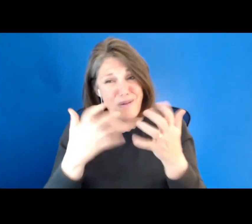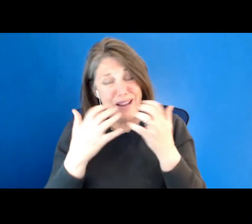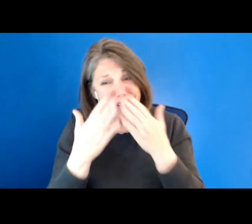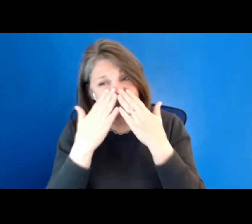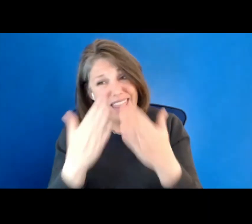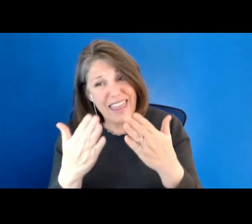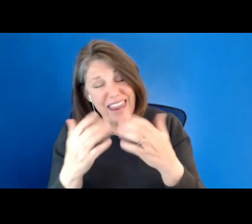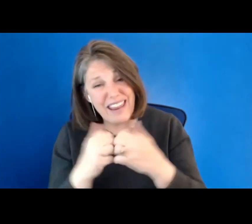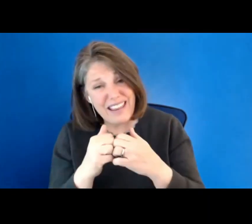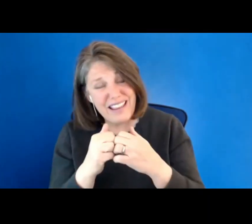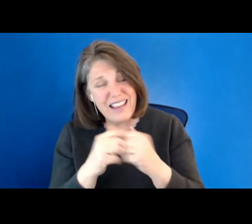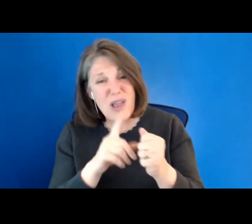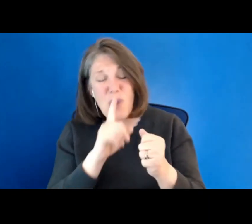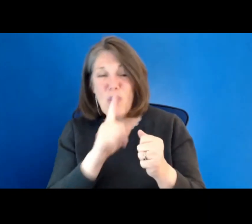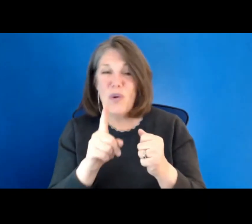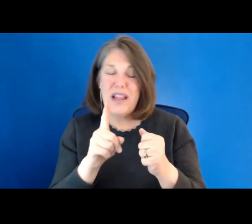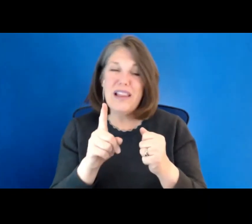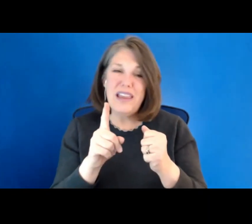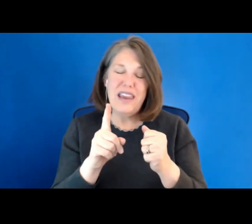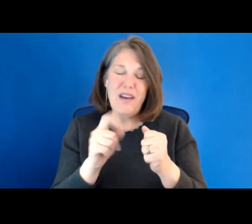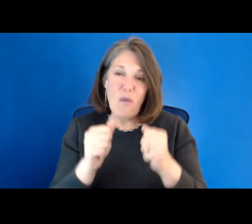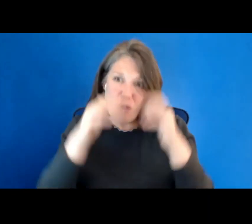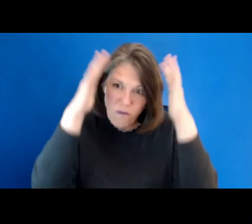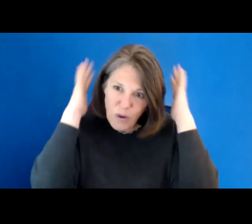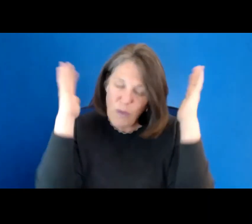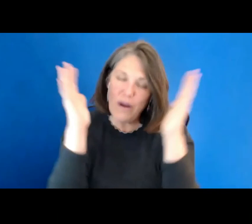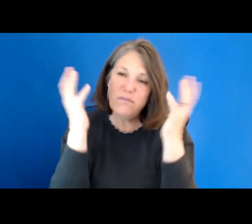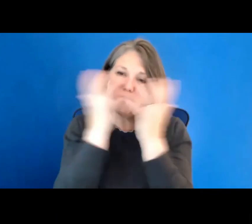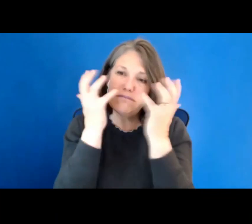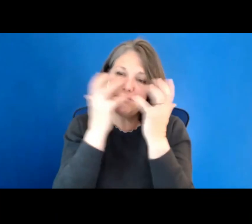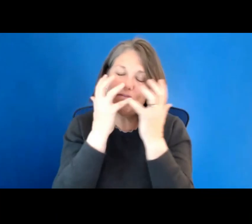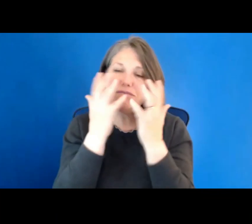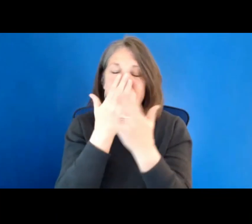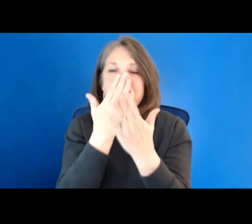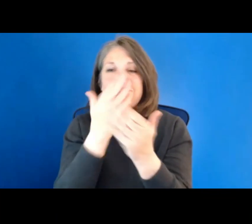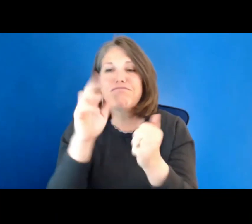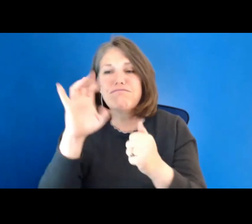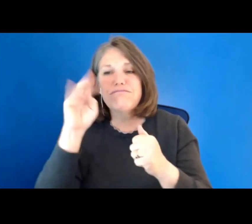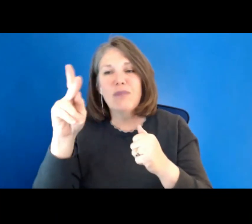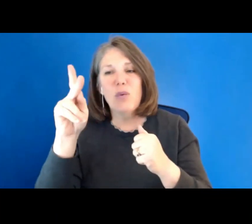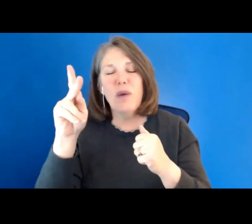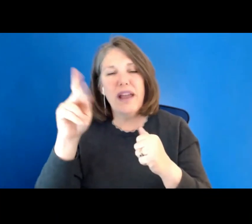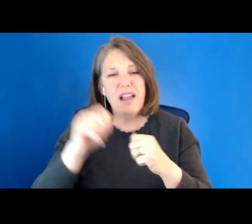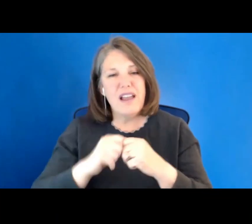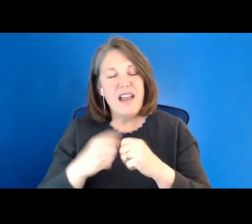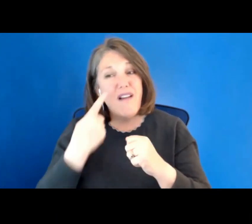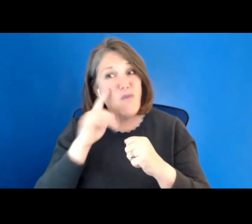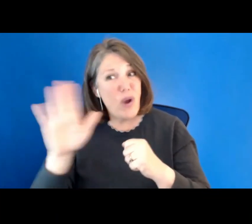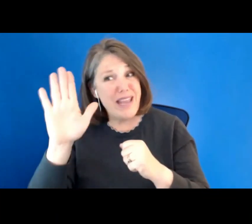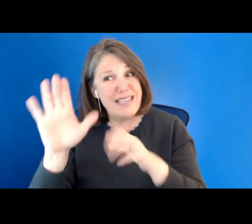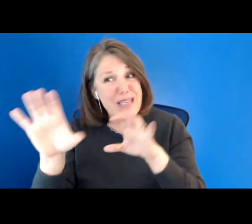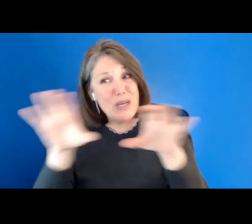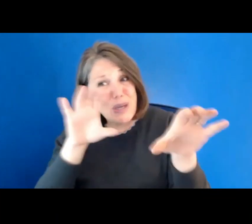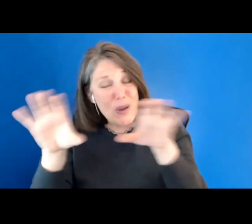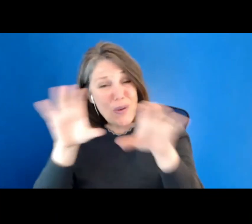17:49:08 really overwhelmingly Rick for 17:49:14 his doing these events and really